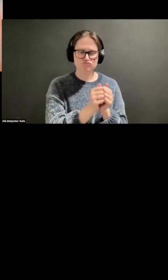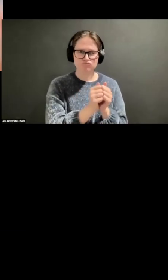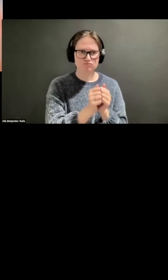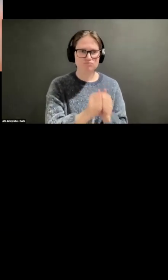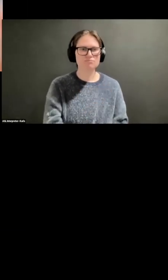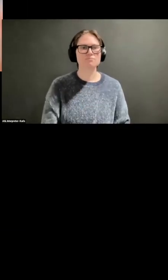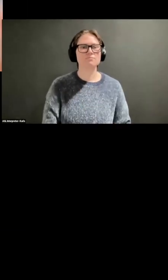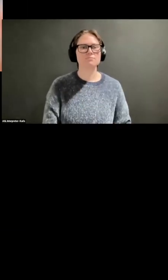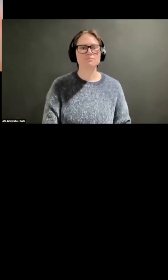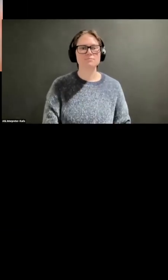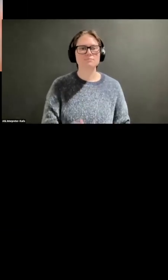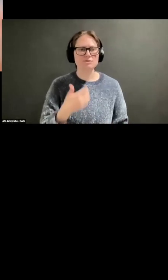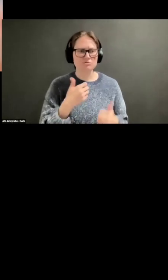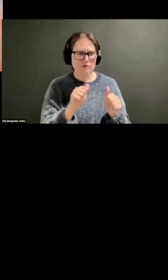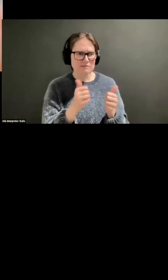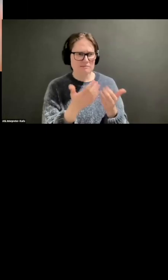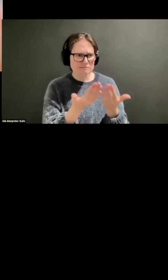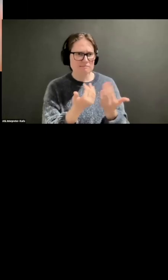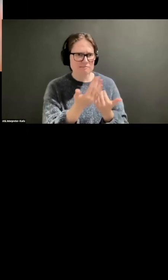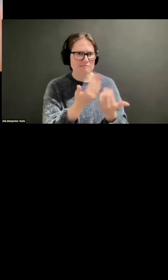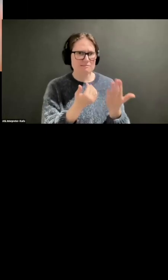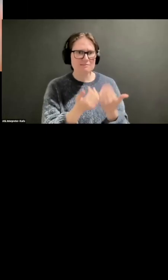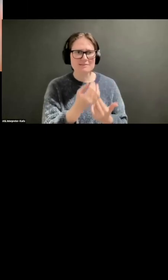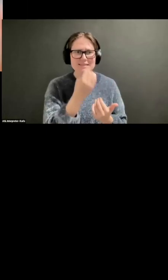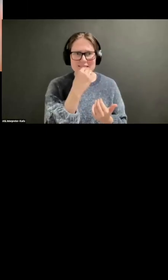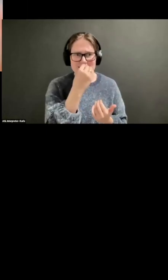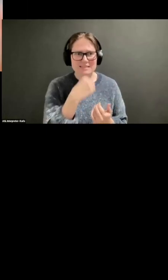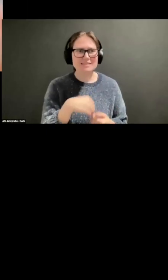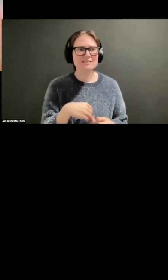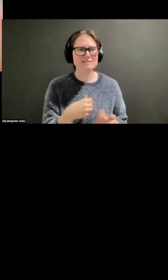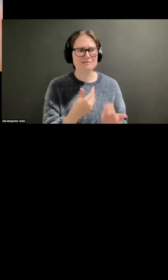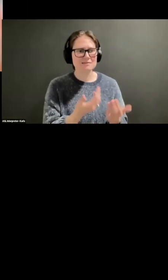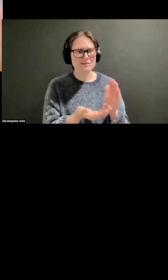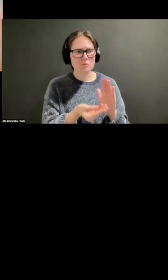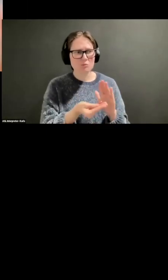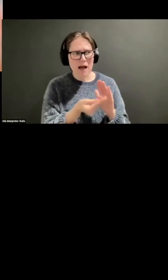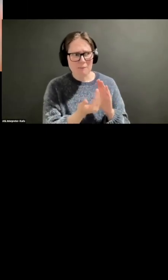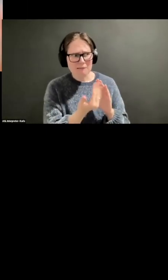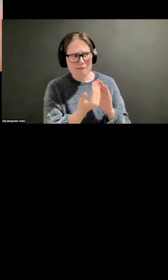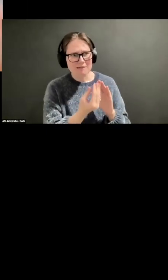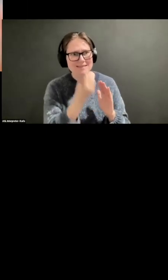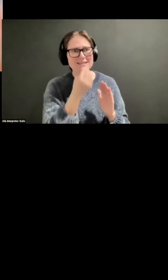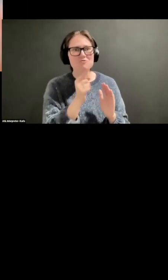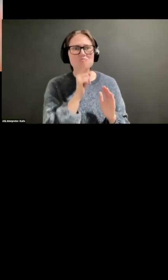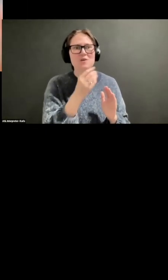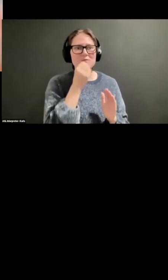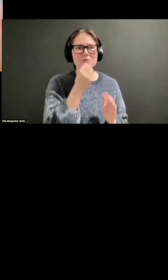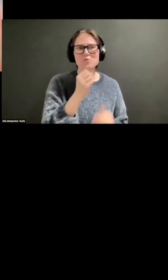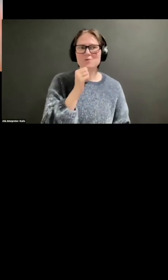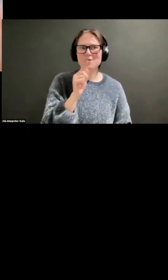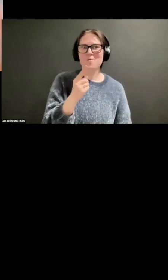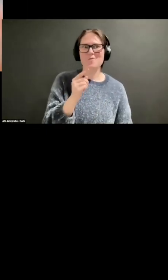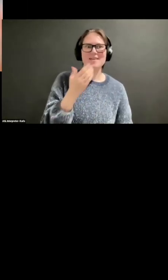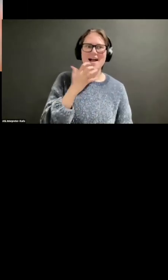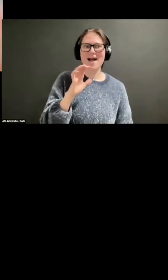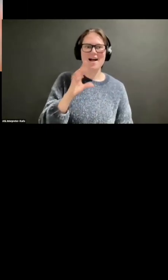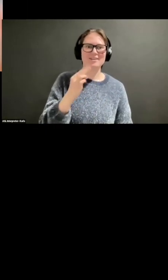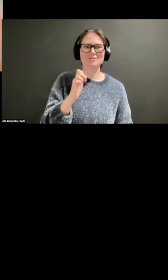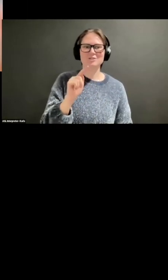trying to coax him to eat, bribe him to eat real food and not just hot cheetos um and it was a really good